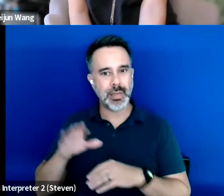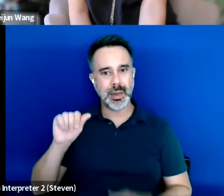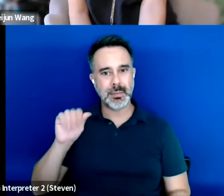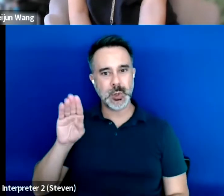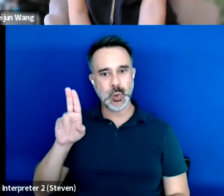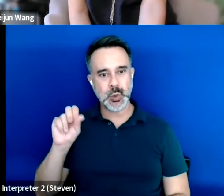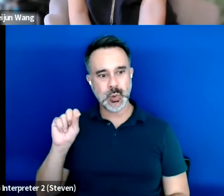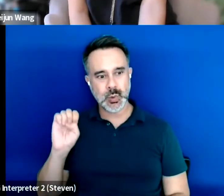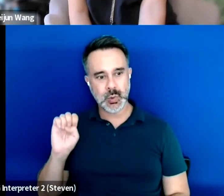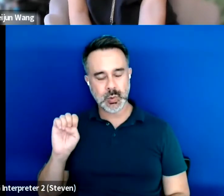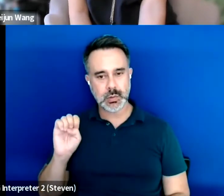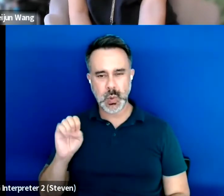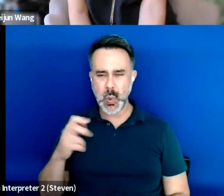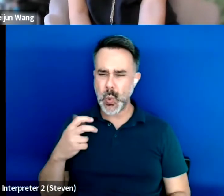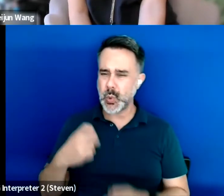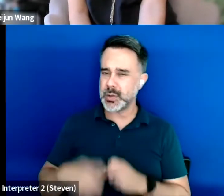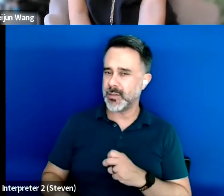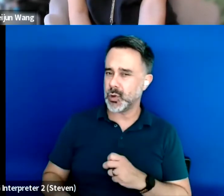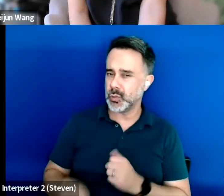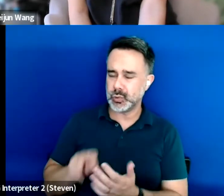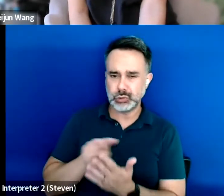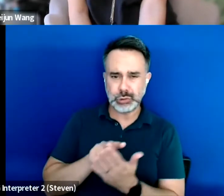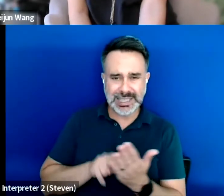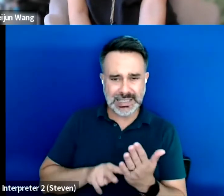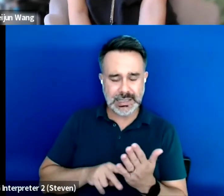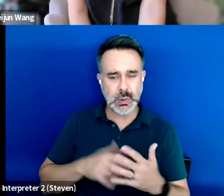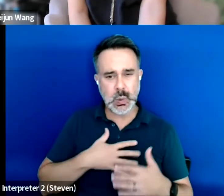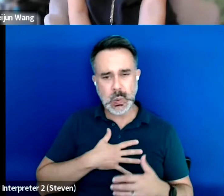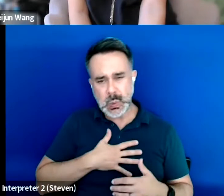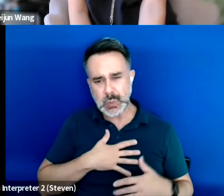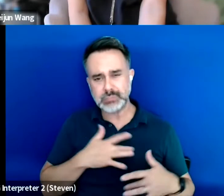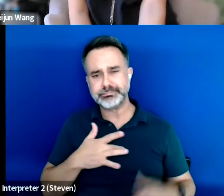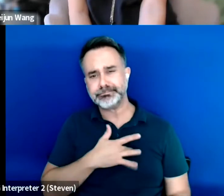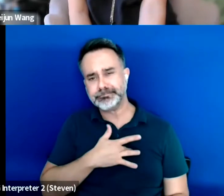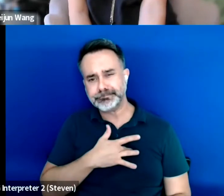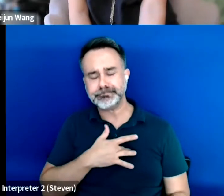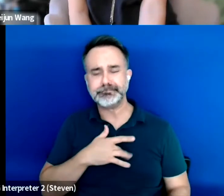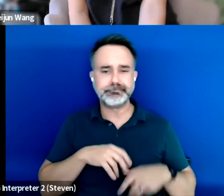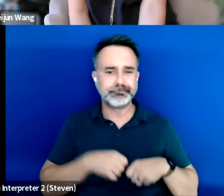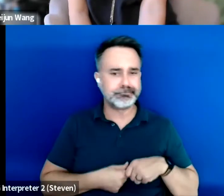reading books like that made me feel more broken, more bad about myself,